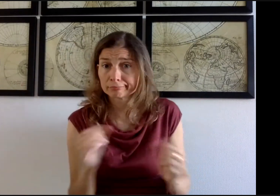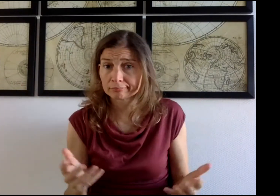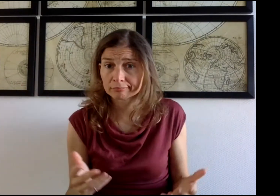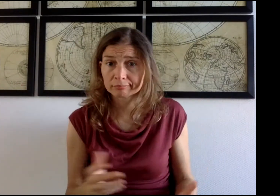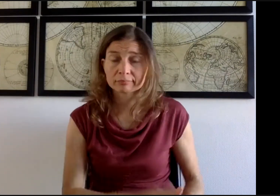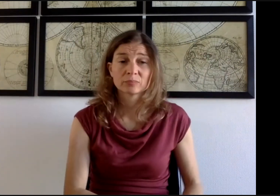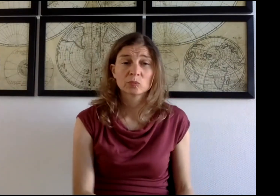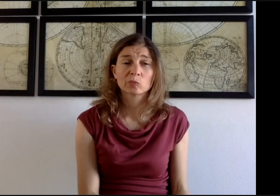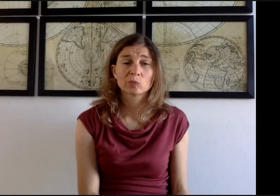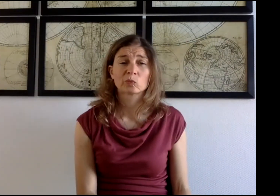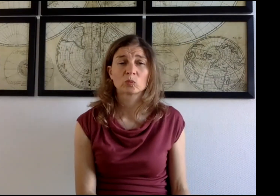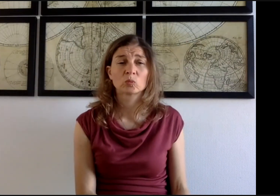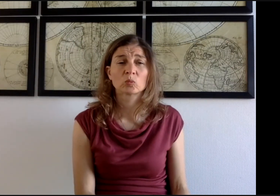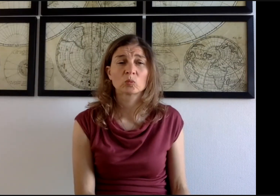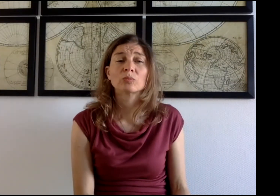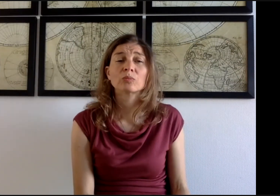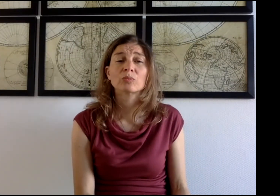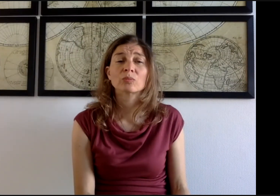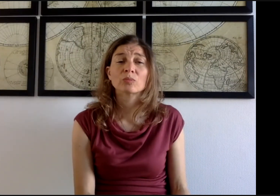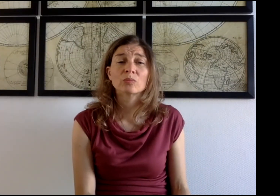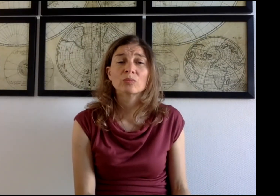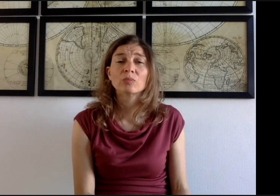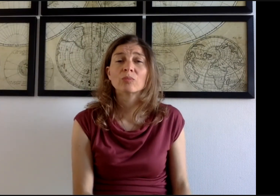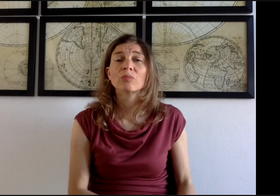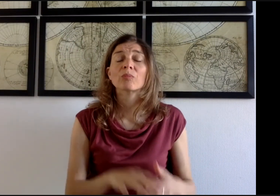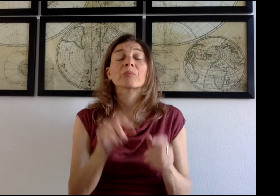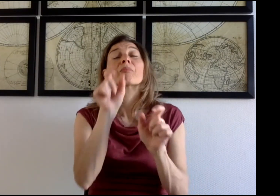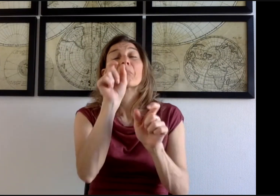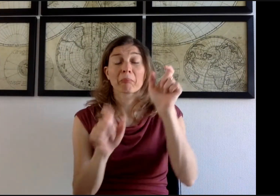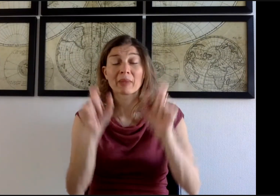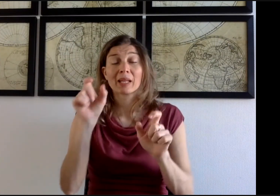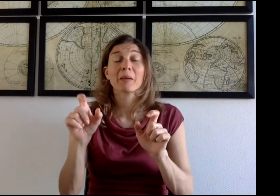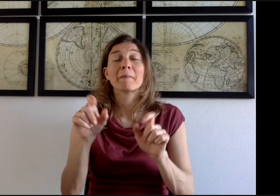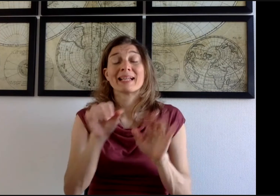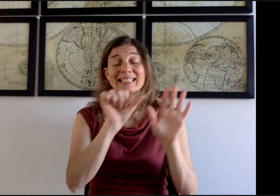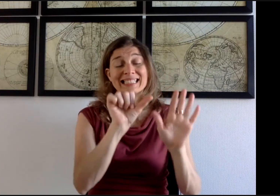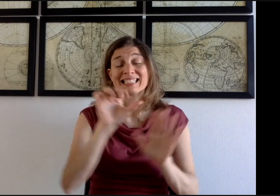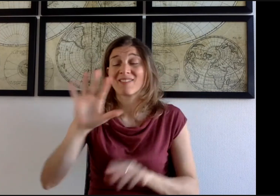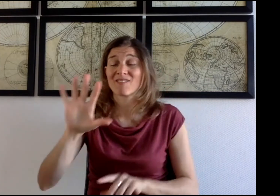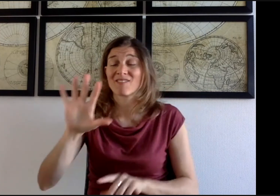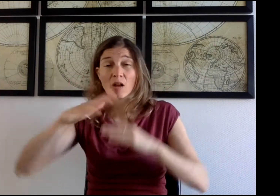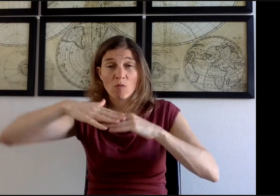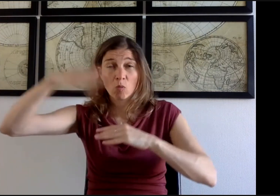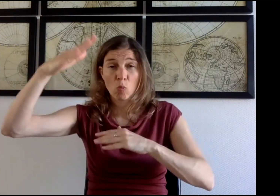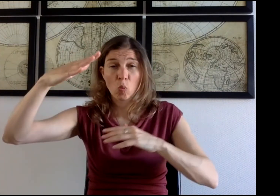that means for person from 65 over this problem is very dramatic.